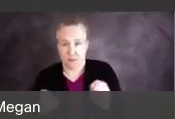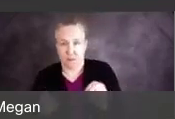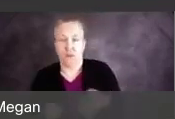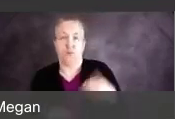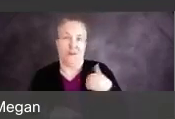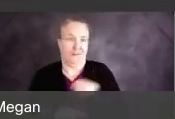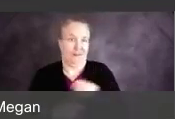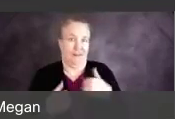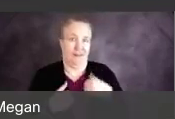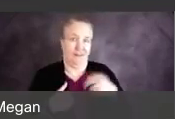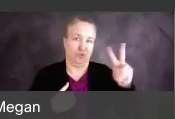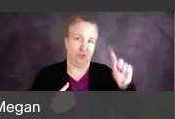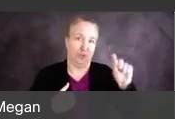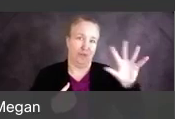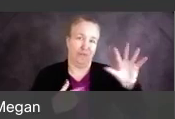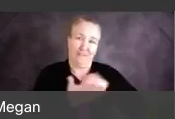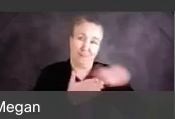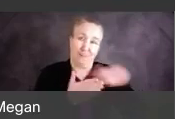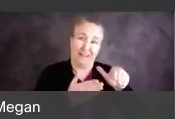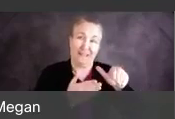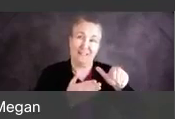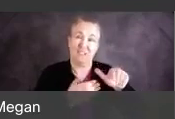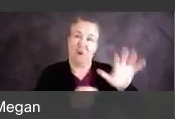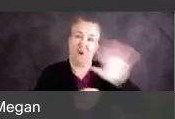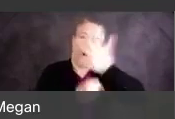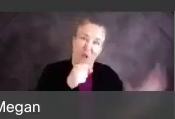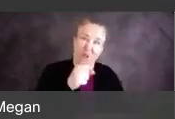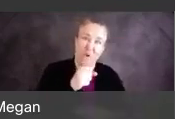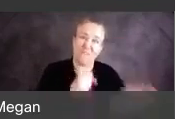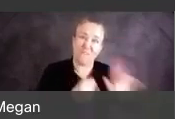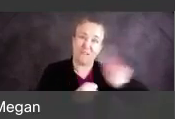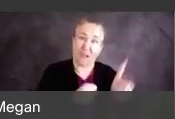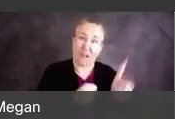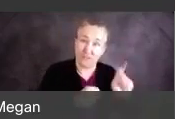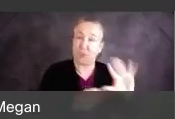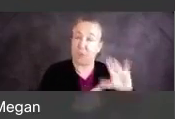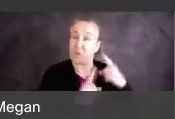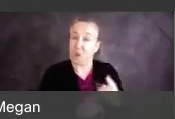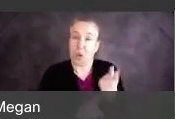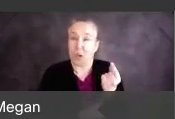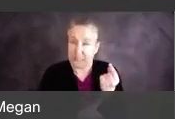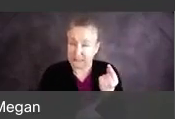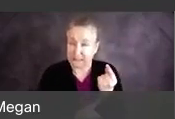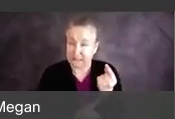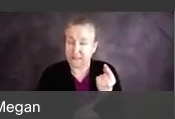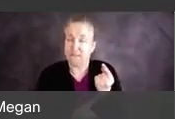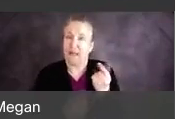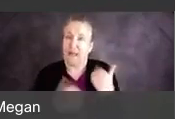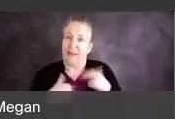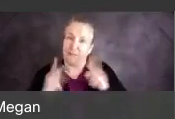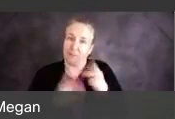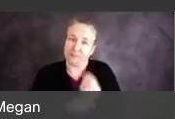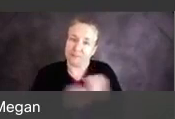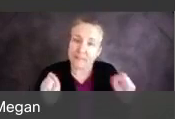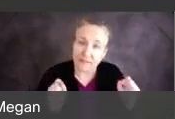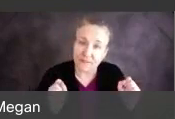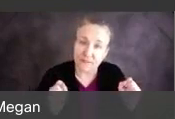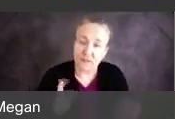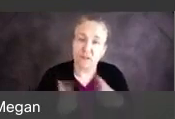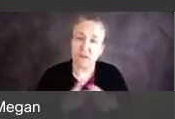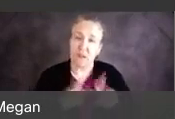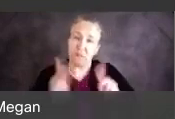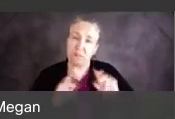surrounding Philadelphia, and our goal is to get people safe, to enable people to go back to work. We